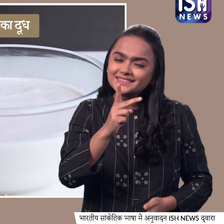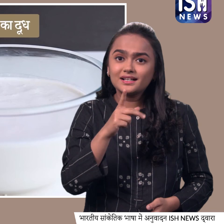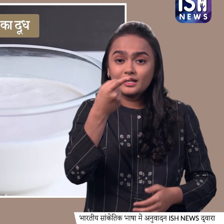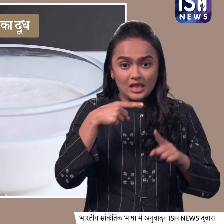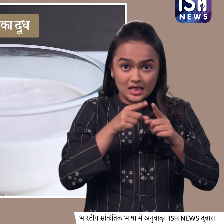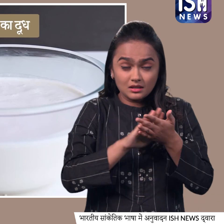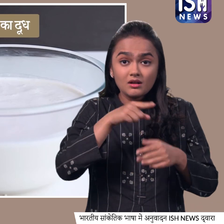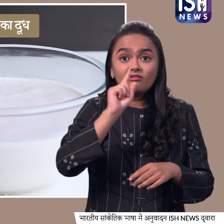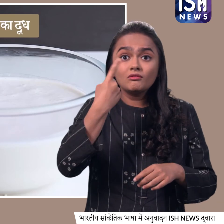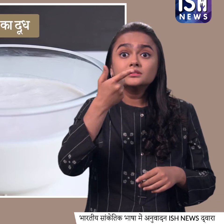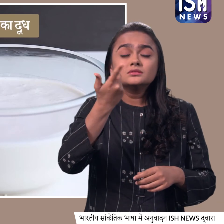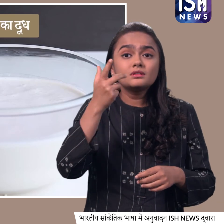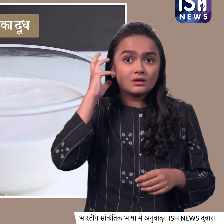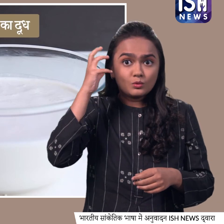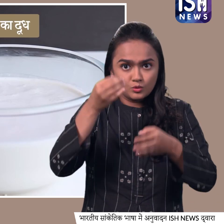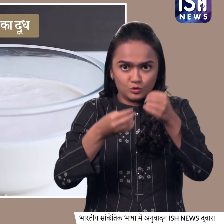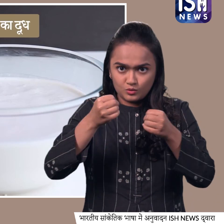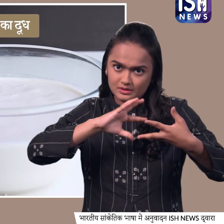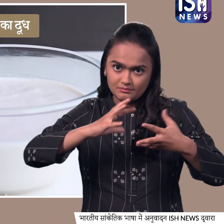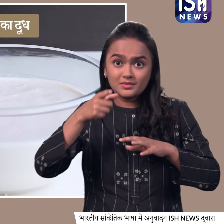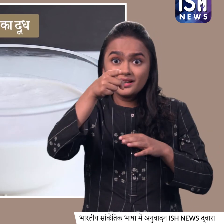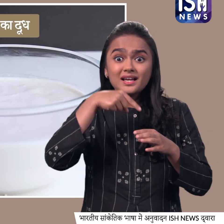For thandai, you have to first make coconut milk.